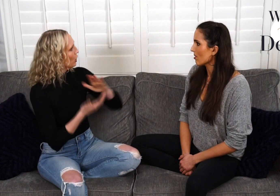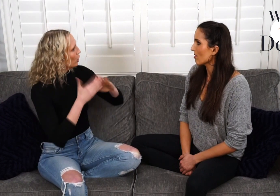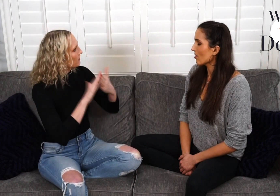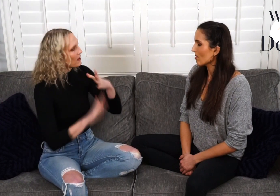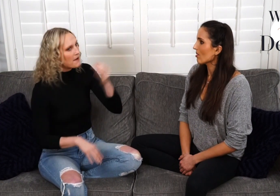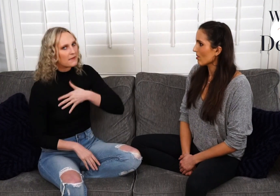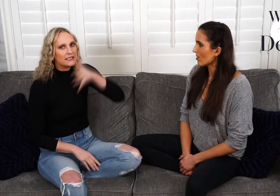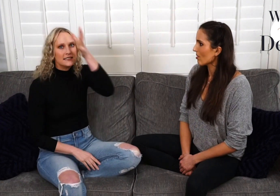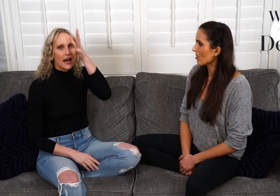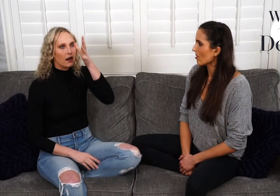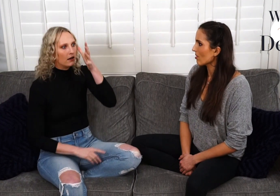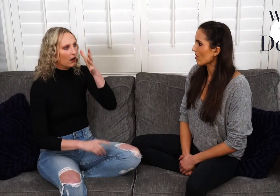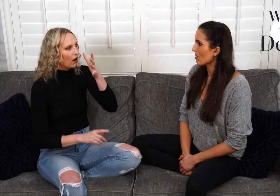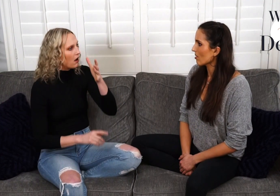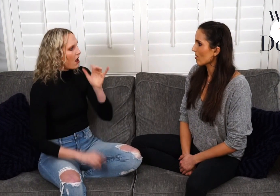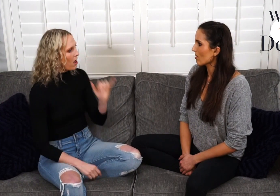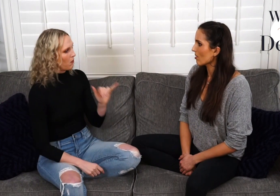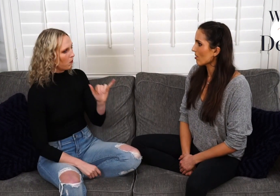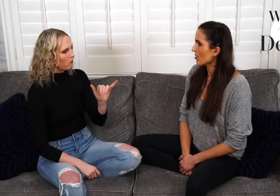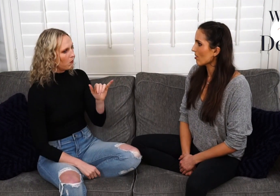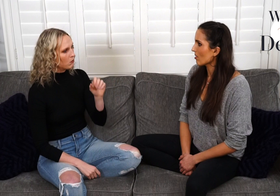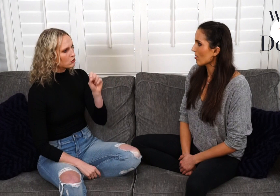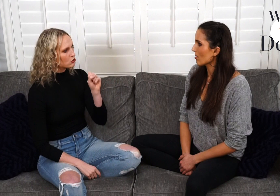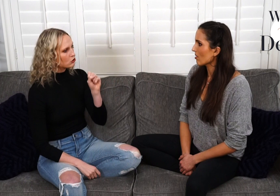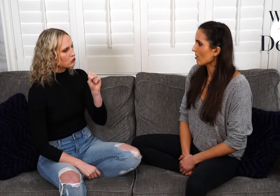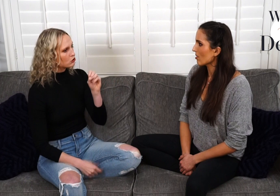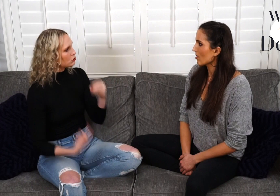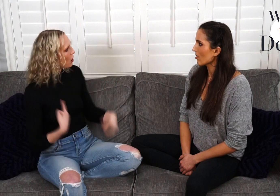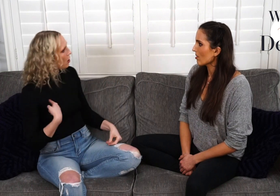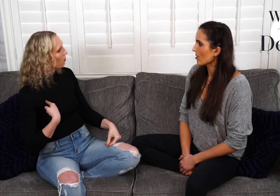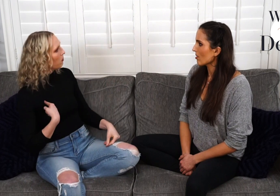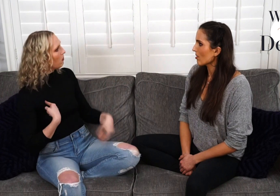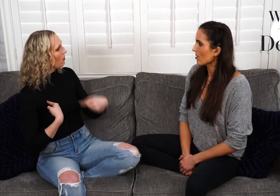our world and my dad was like, oh so technically